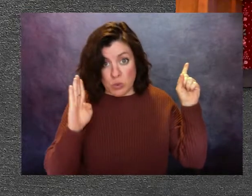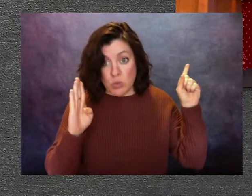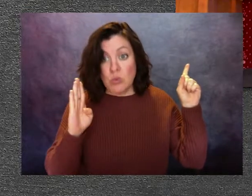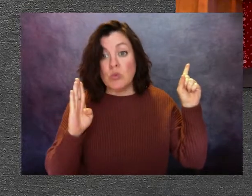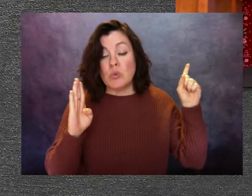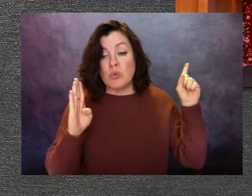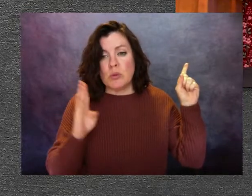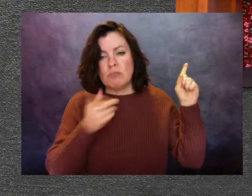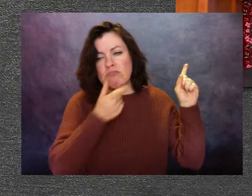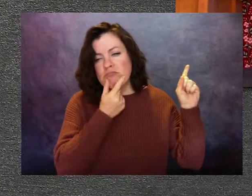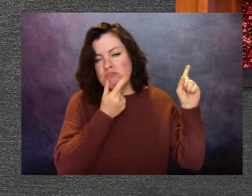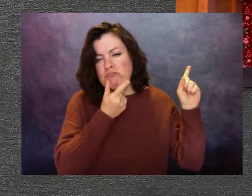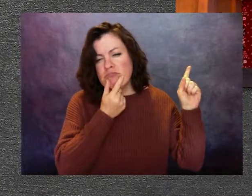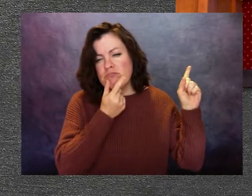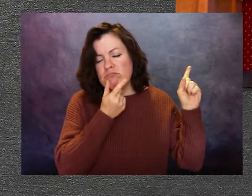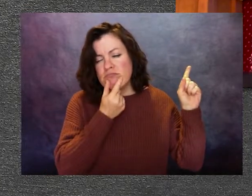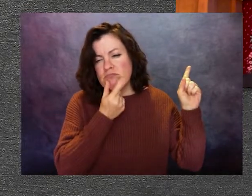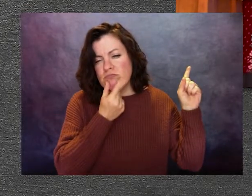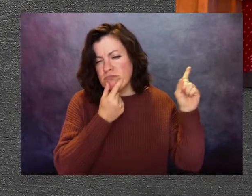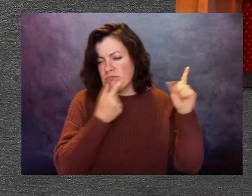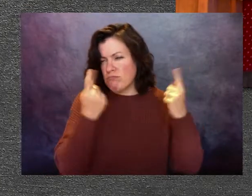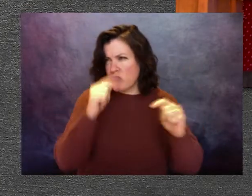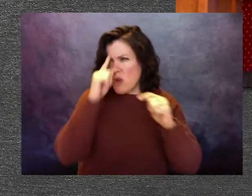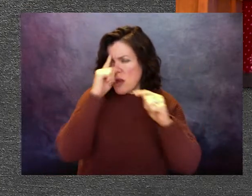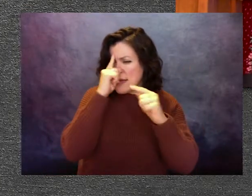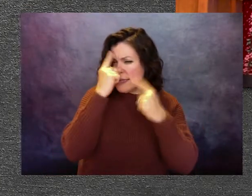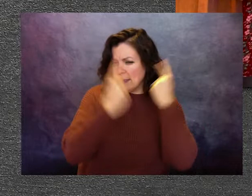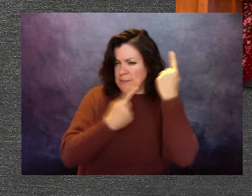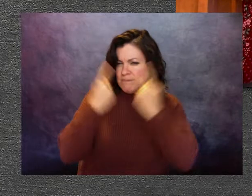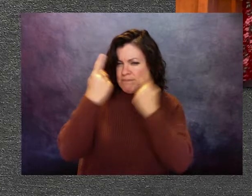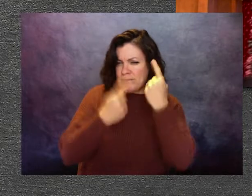So try to think of a community helper in your town,